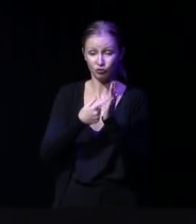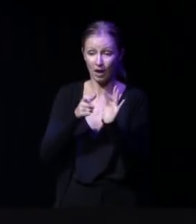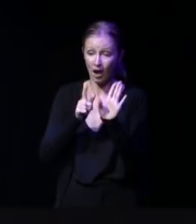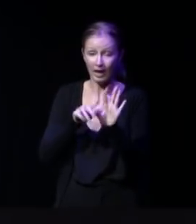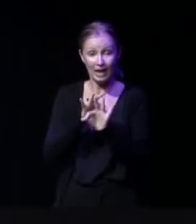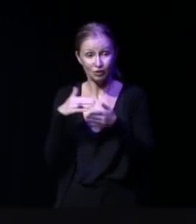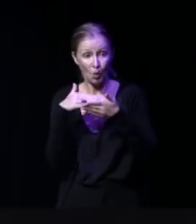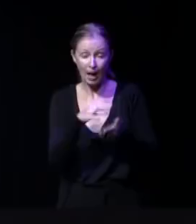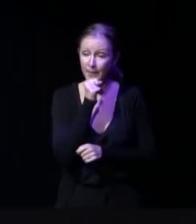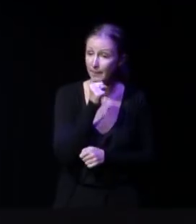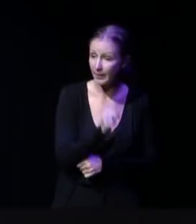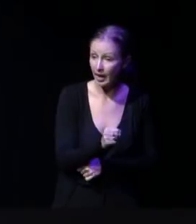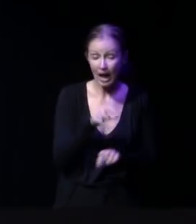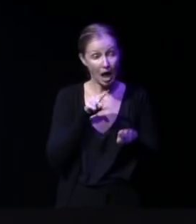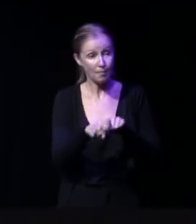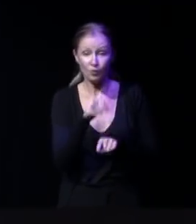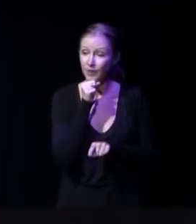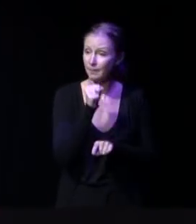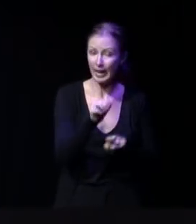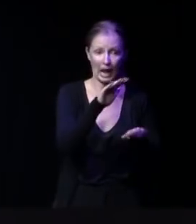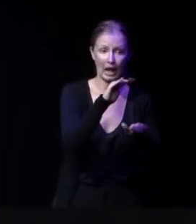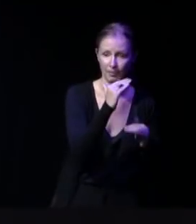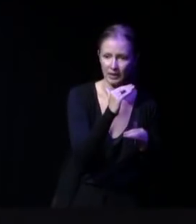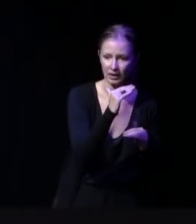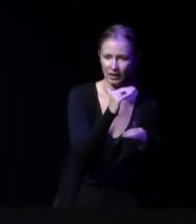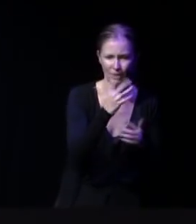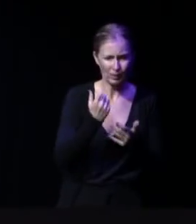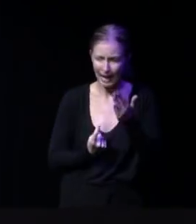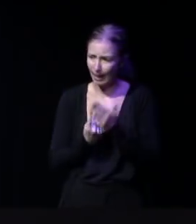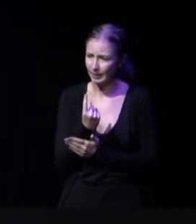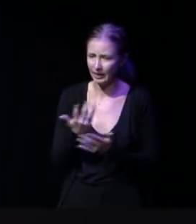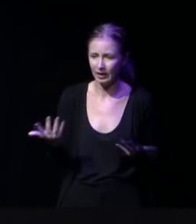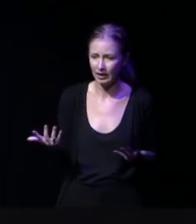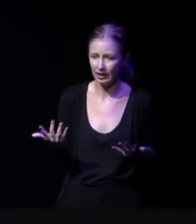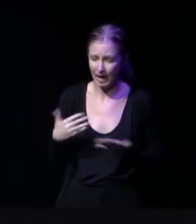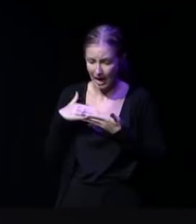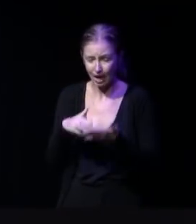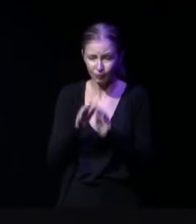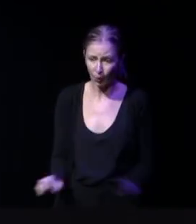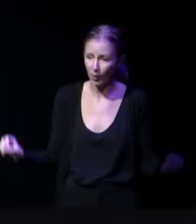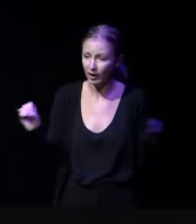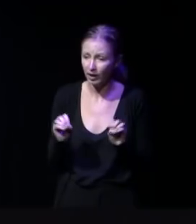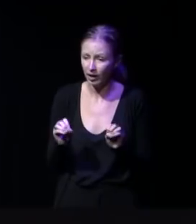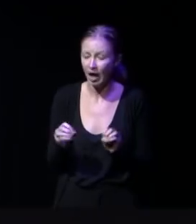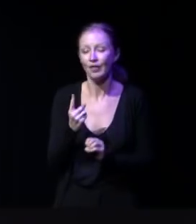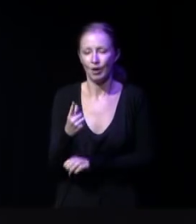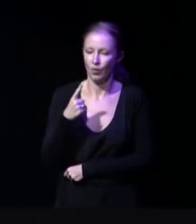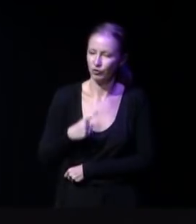and it's putting most of them in this horrible box, I mean, what is going on, right? So that is one of the reasons why I think it's so important